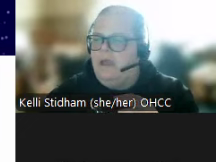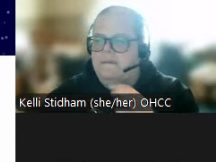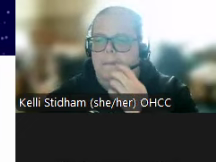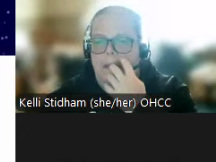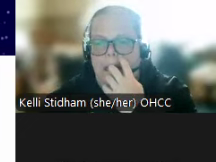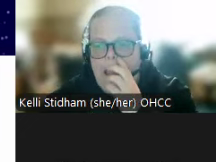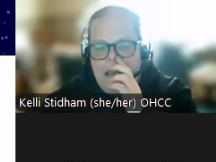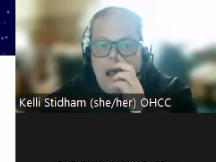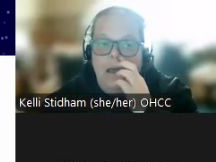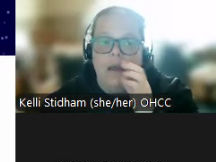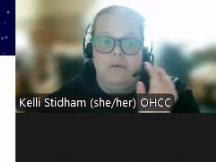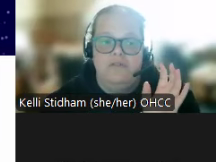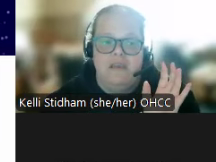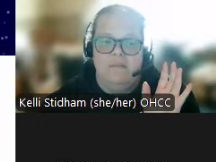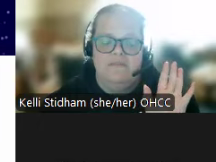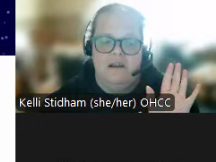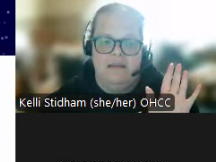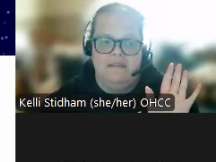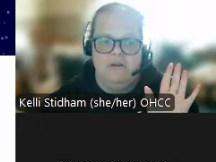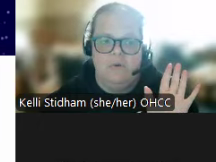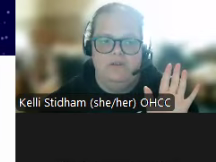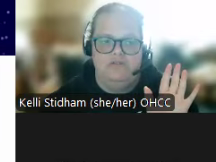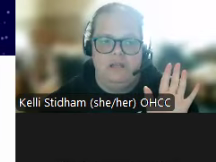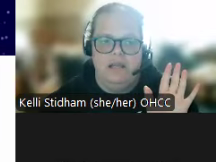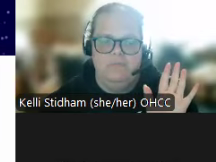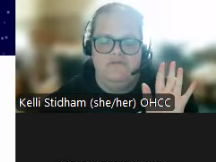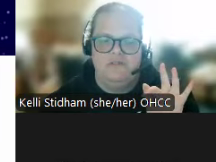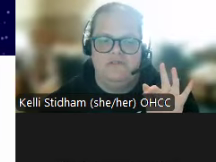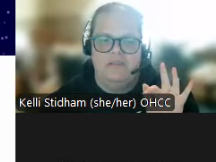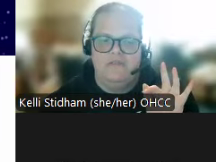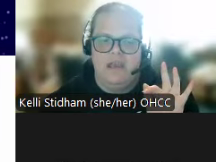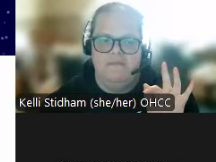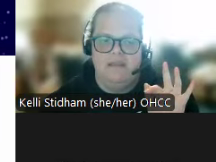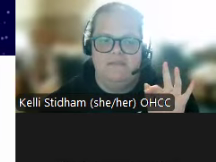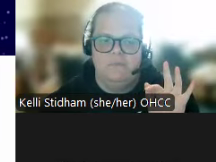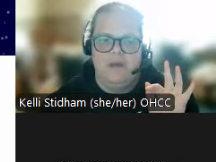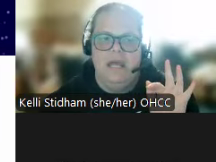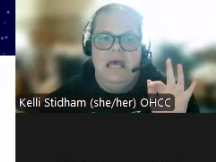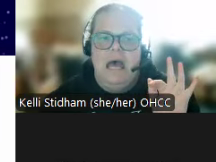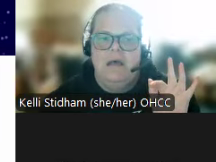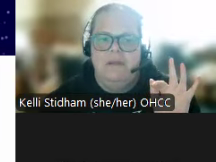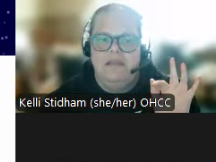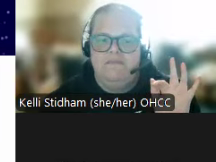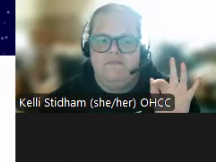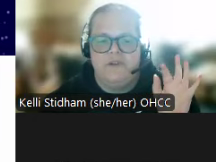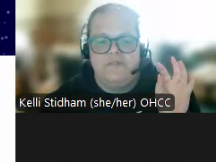okay. And I I will just say I'm sorry I see your question. I'm sure there's